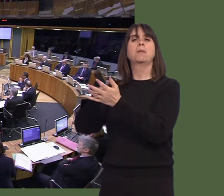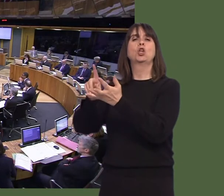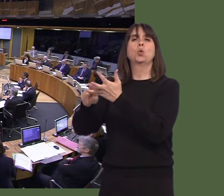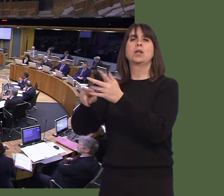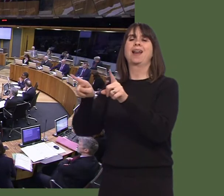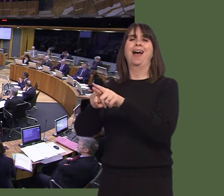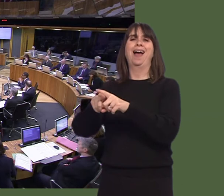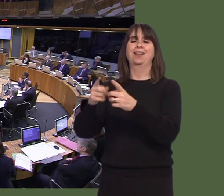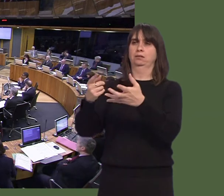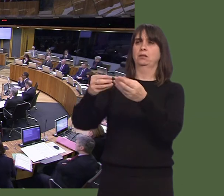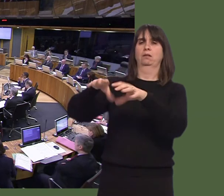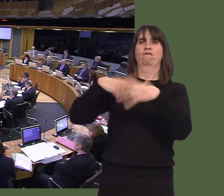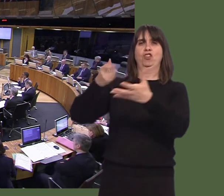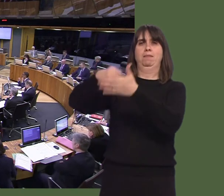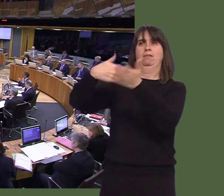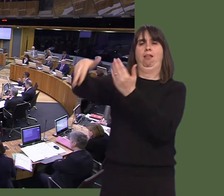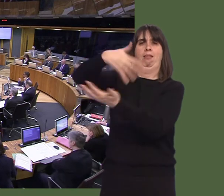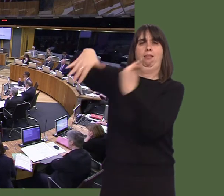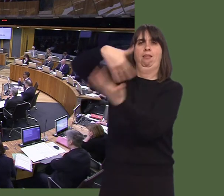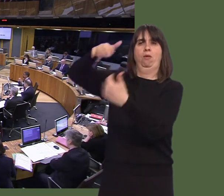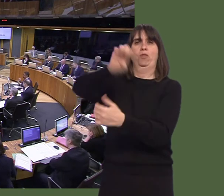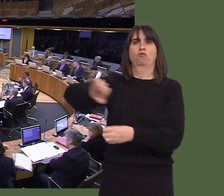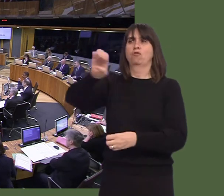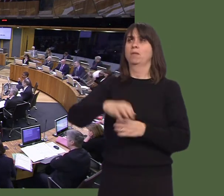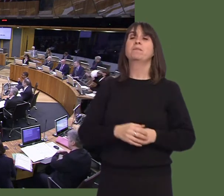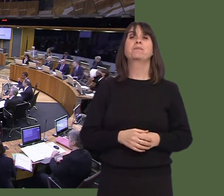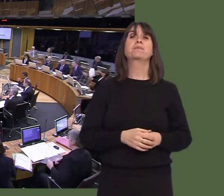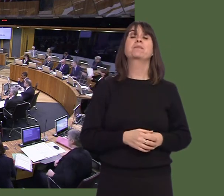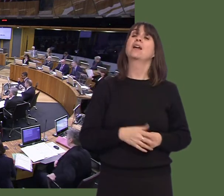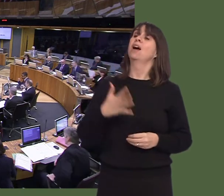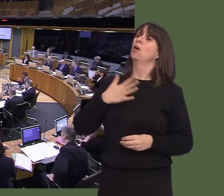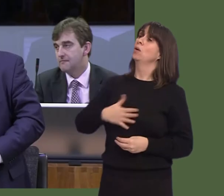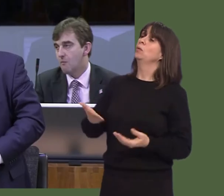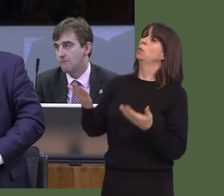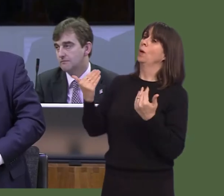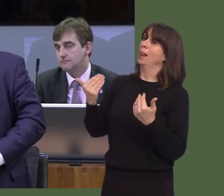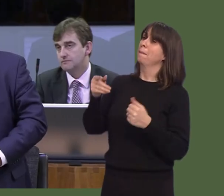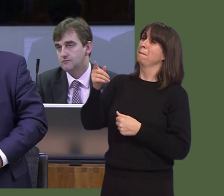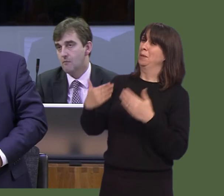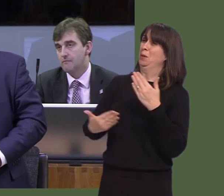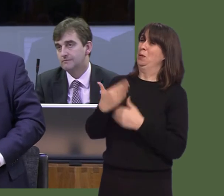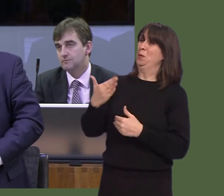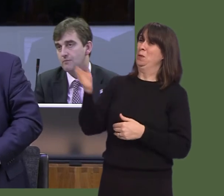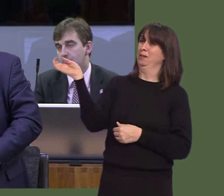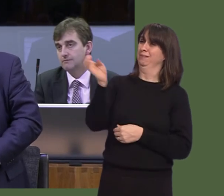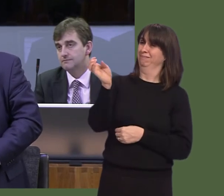no sense from a legal perspective. It means that people are misled when they look at the law. Some people believe that when a Bill is titledóand Simon Thomas brought this to the Chamber a few months agoó'this is the law of England and Wales'ó.